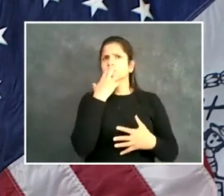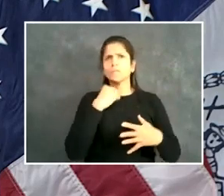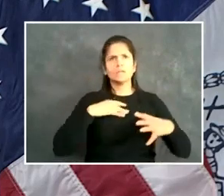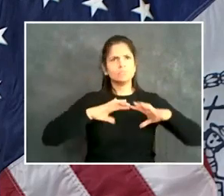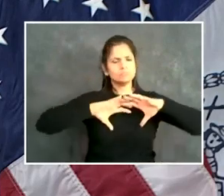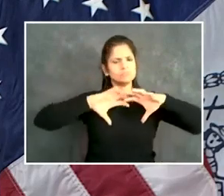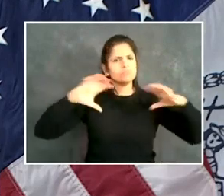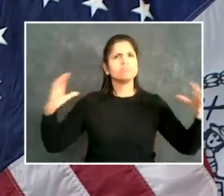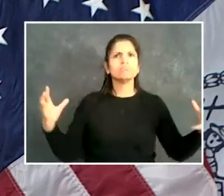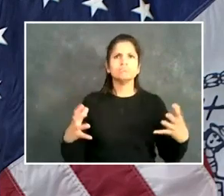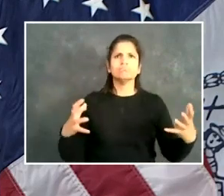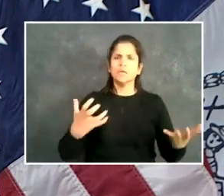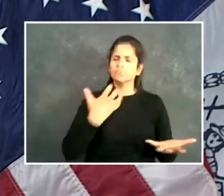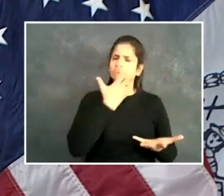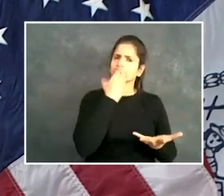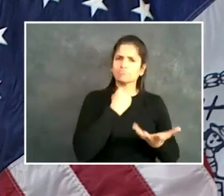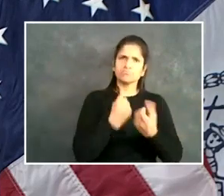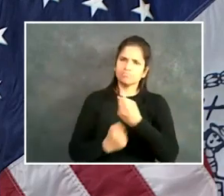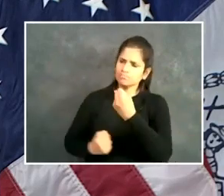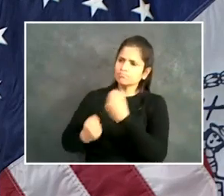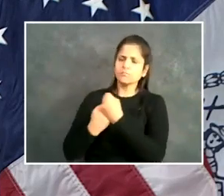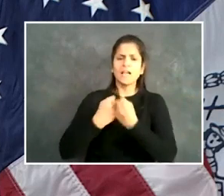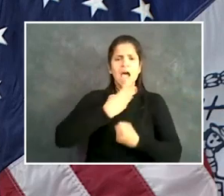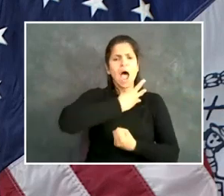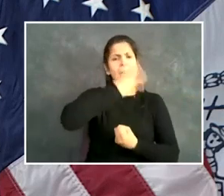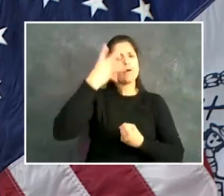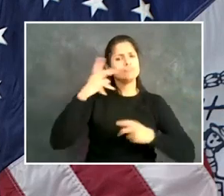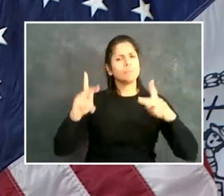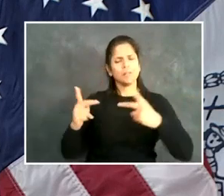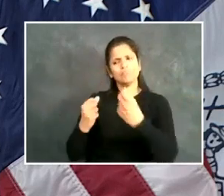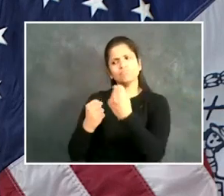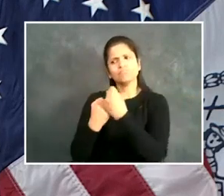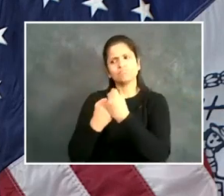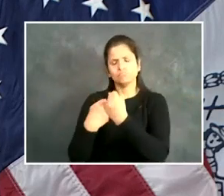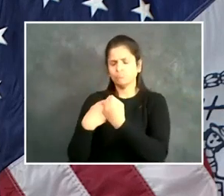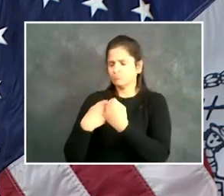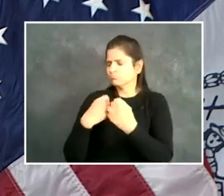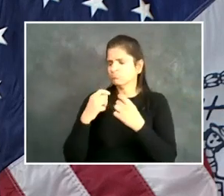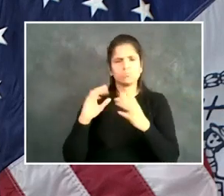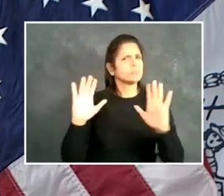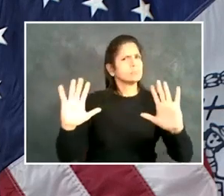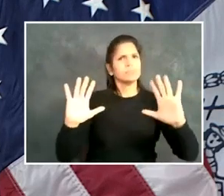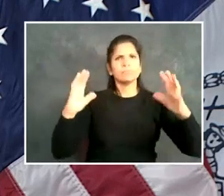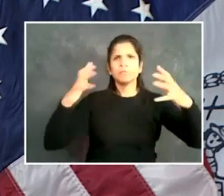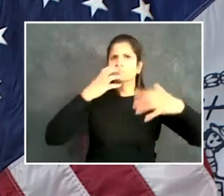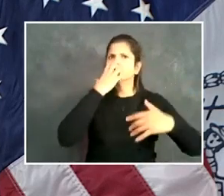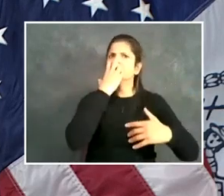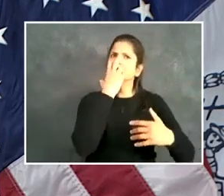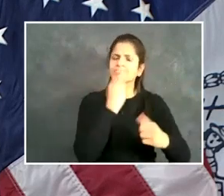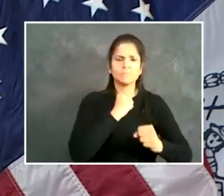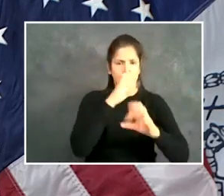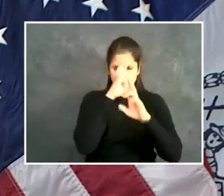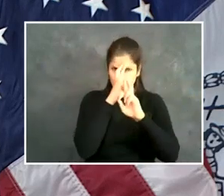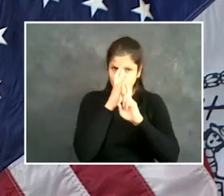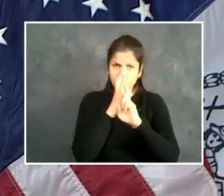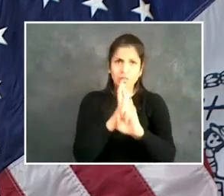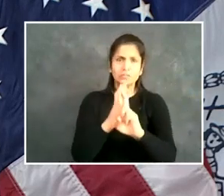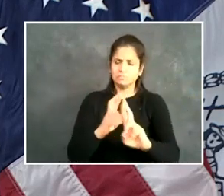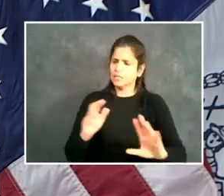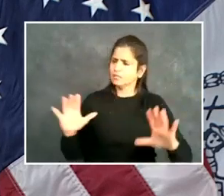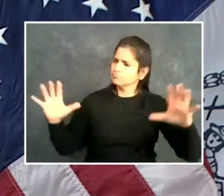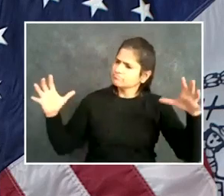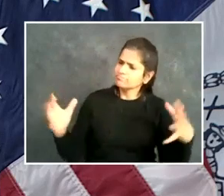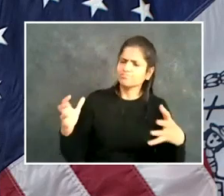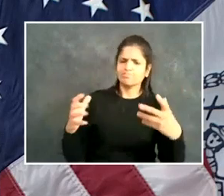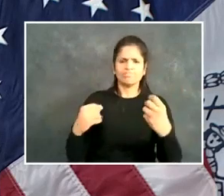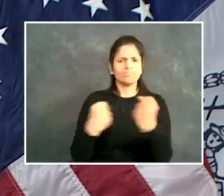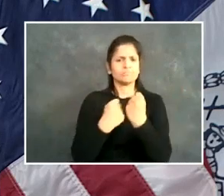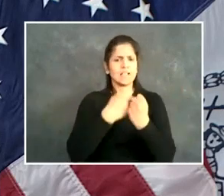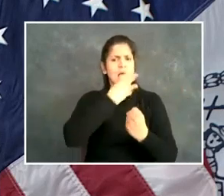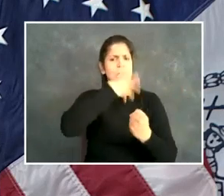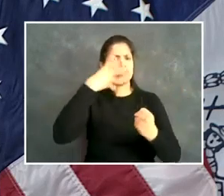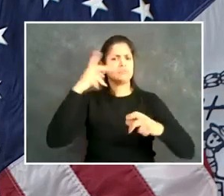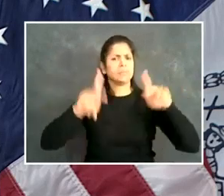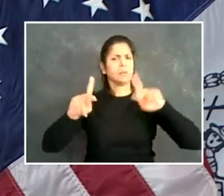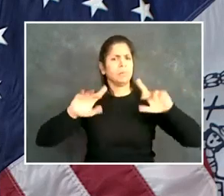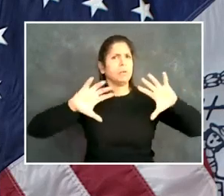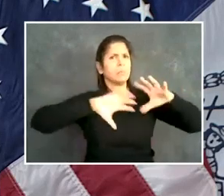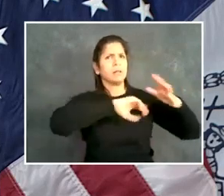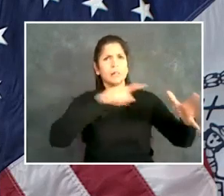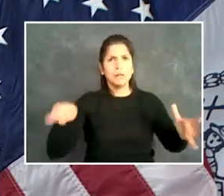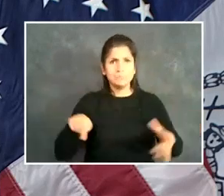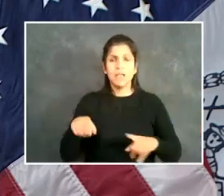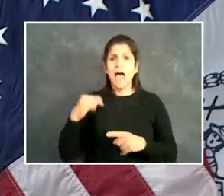ABSOLUTE AND TOTAL RESPECT FOR